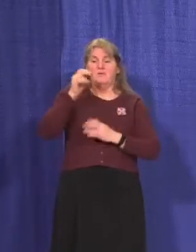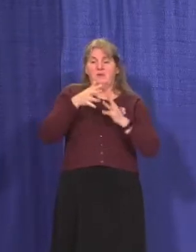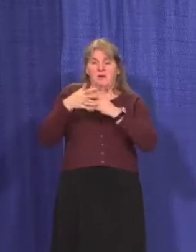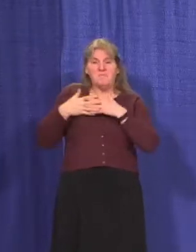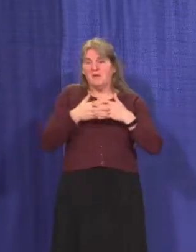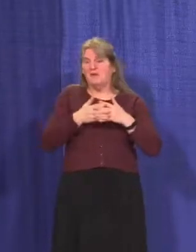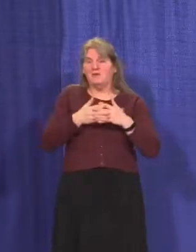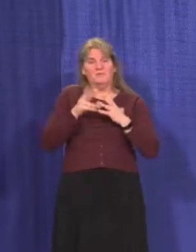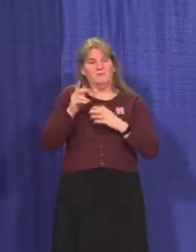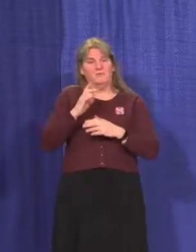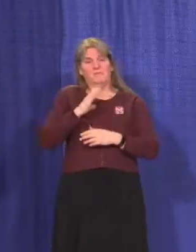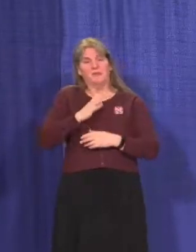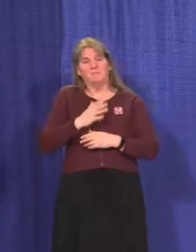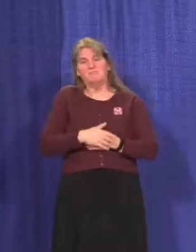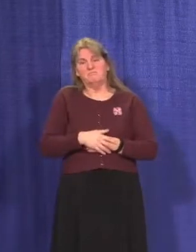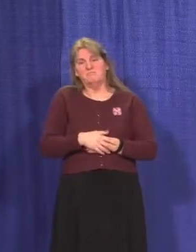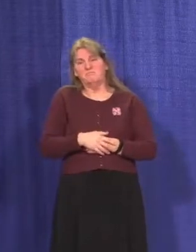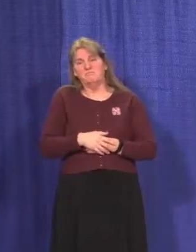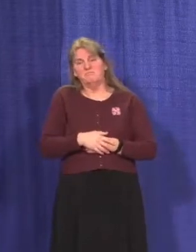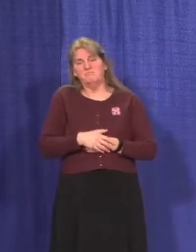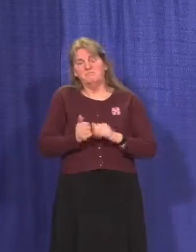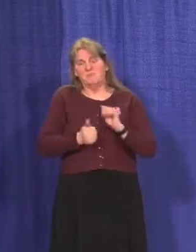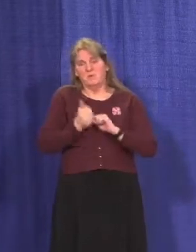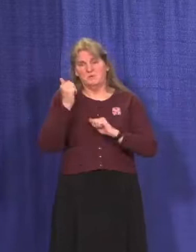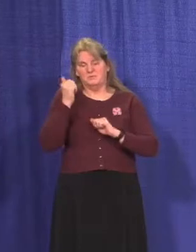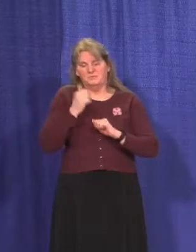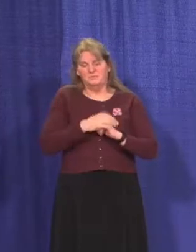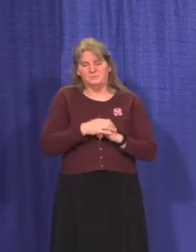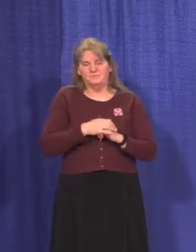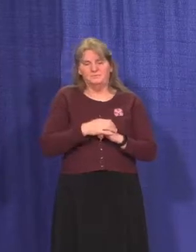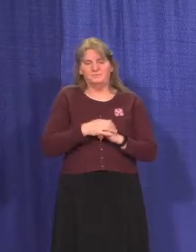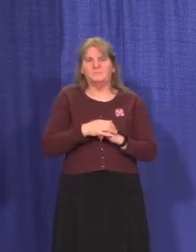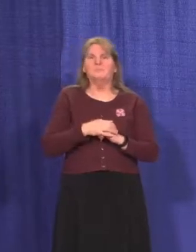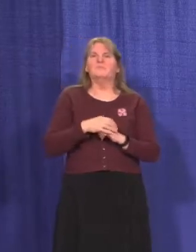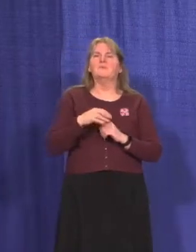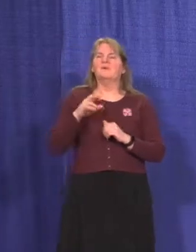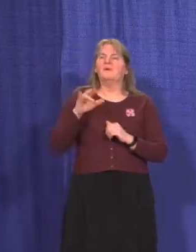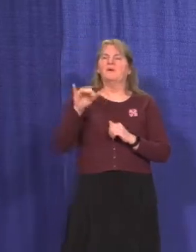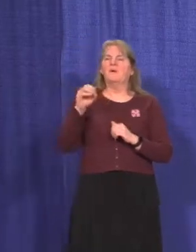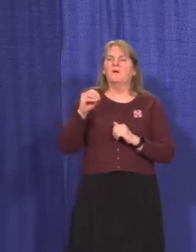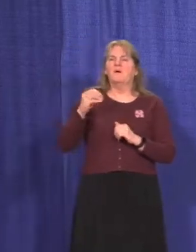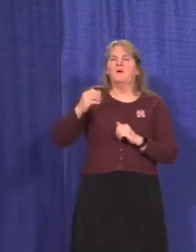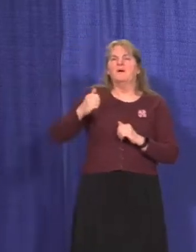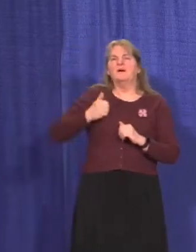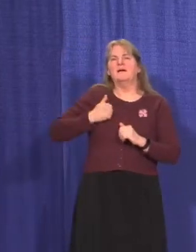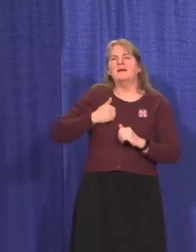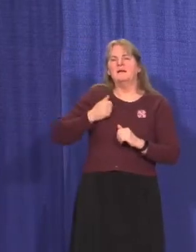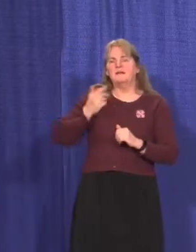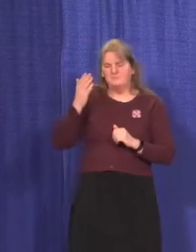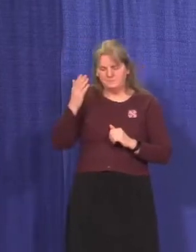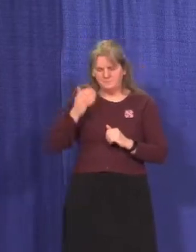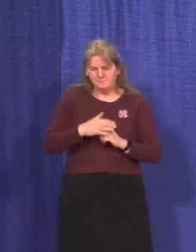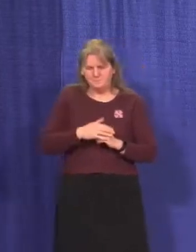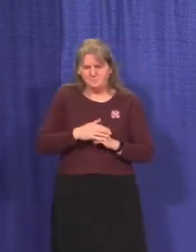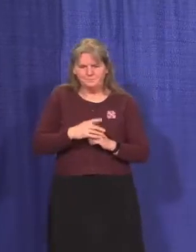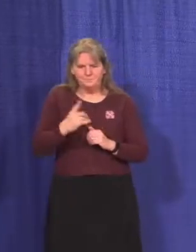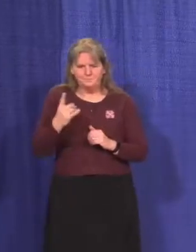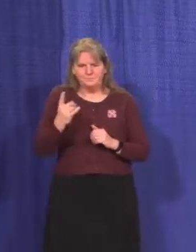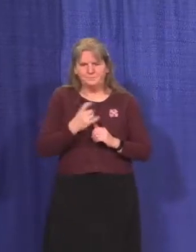Student we will now move the radio Canada.